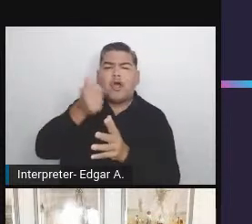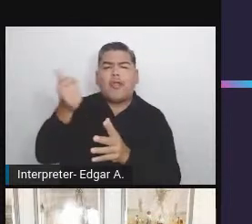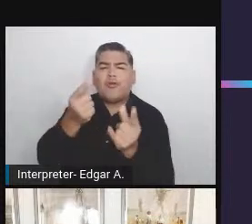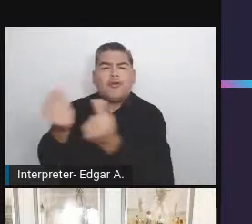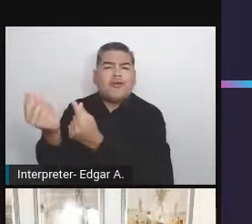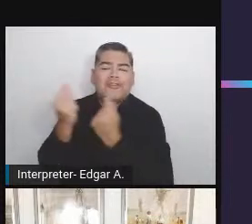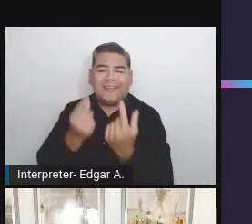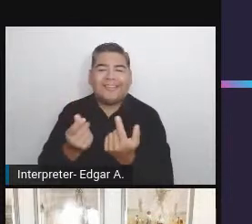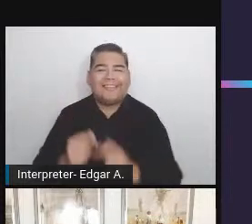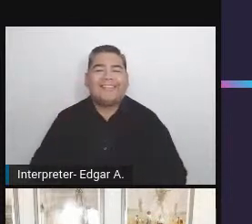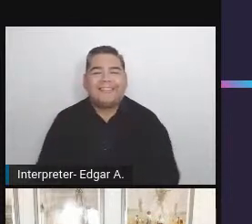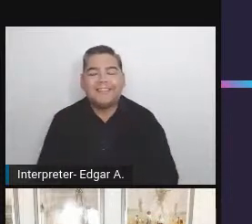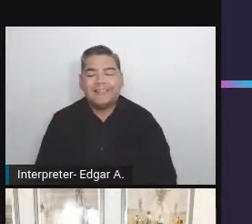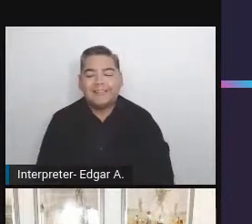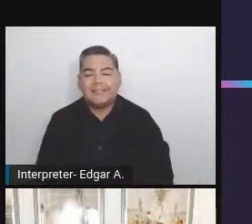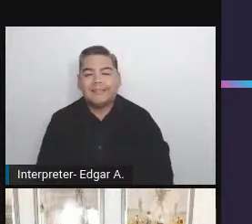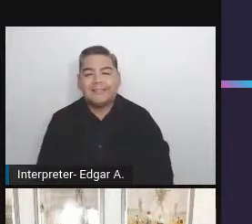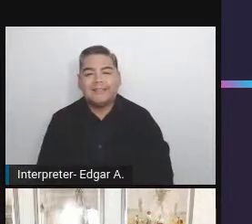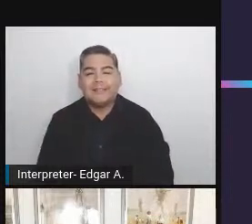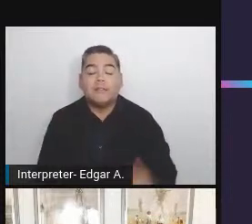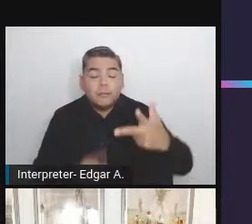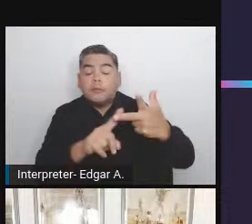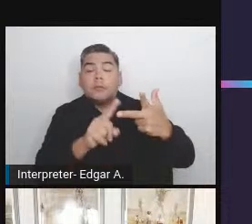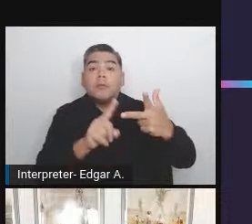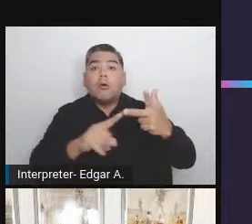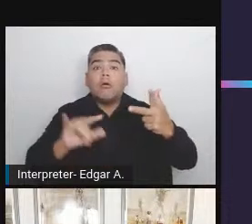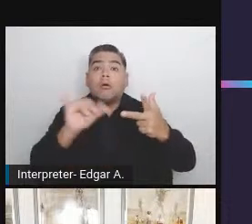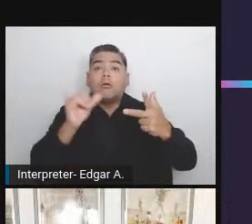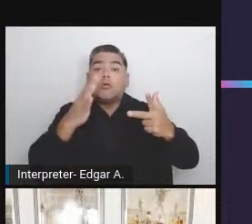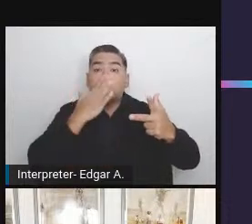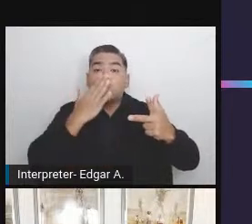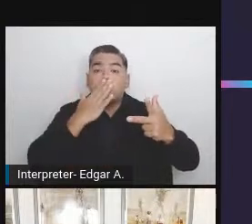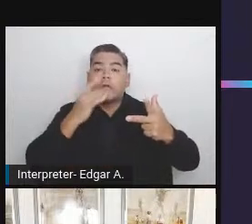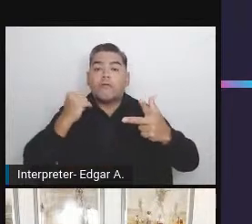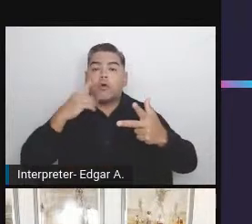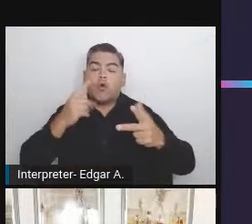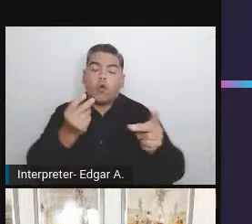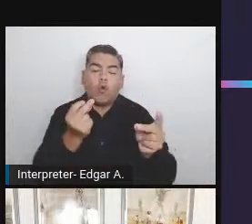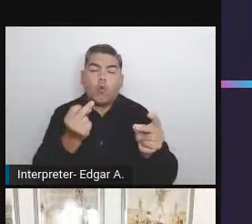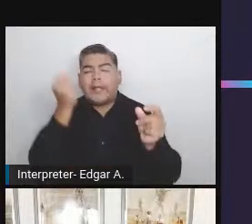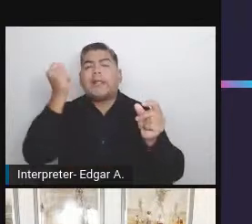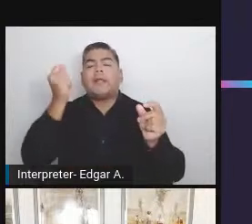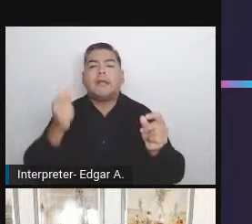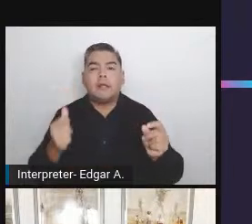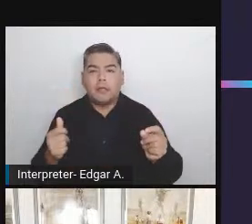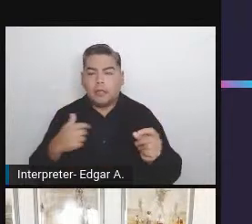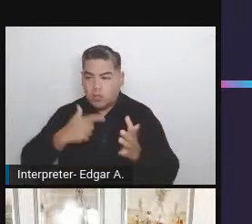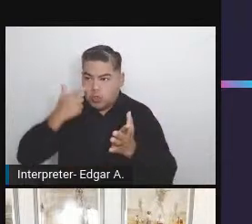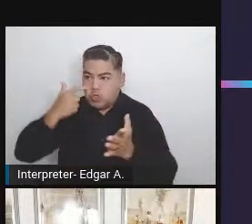push our thing and start doing something else prove the test still happen. Also, it is a great way to get a very quick